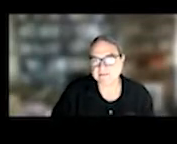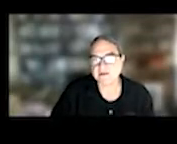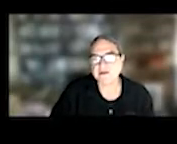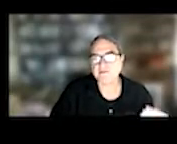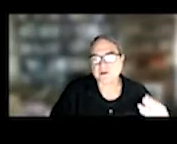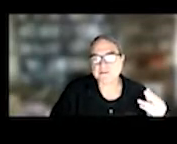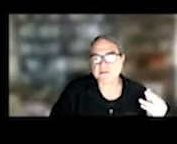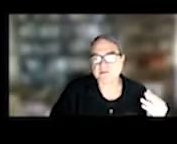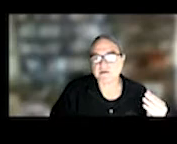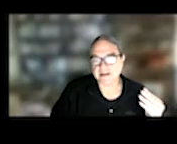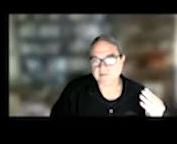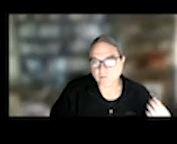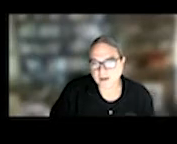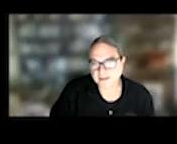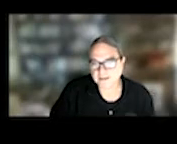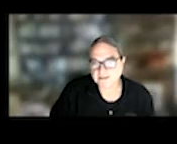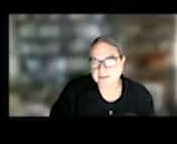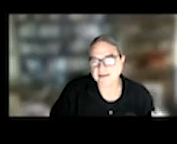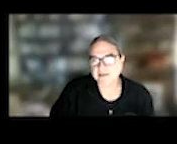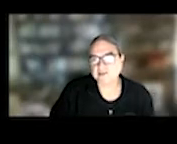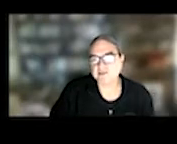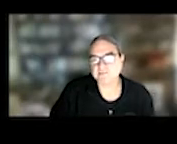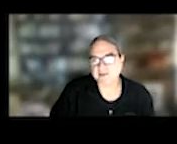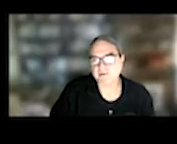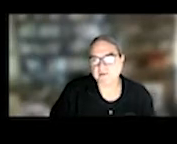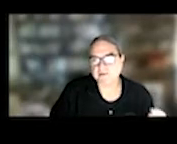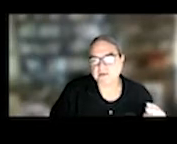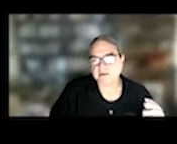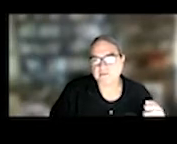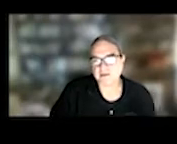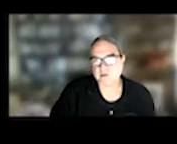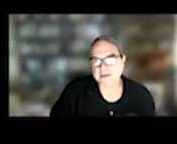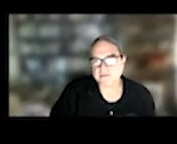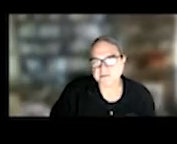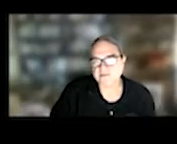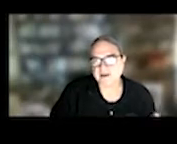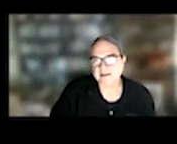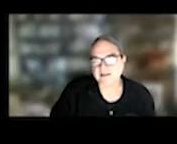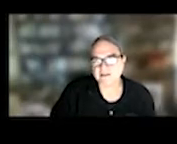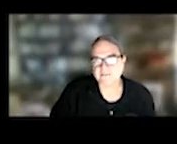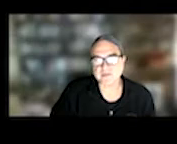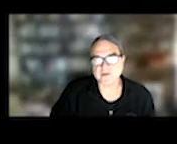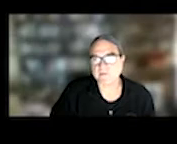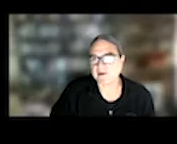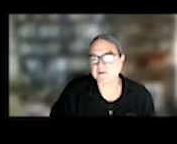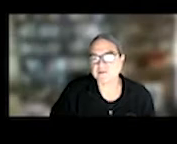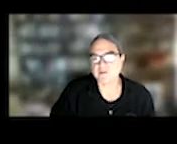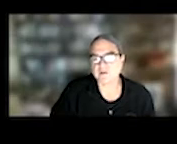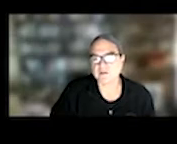but also native Hawaiians and Indigenous peoples of the U.S Pacific Islands. So American Samoans